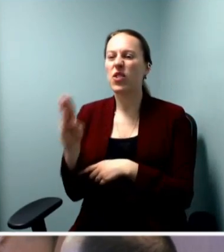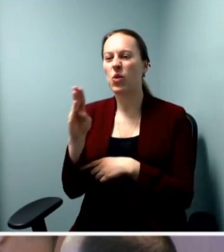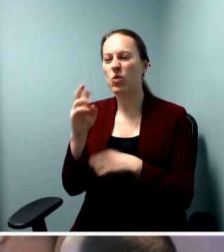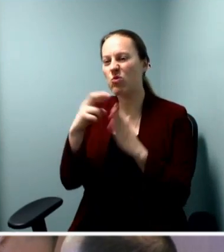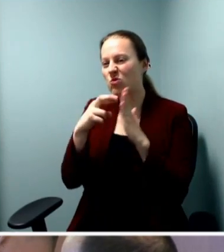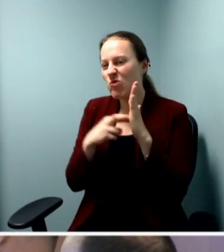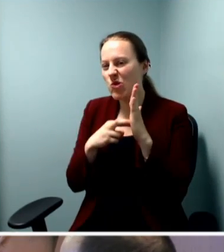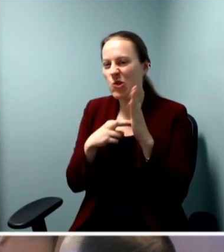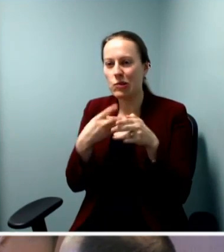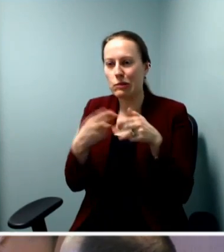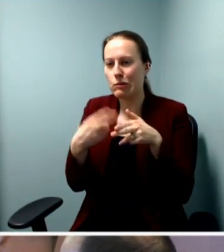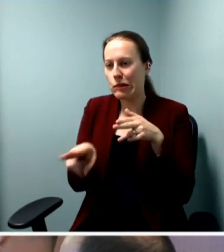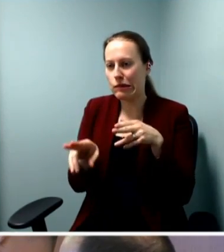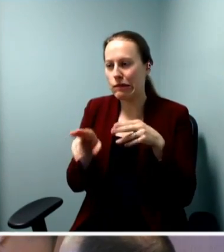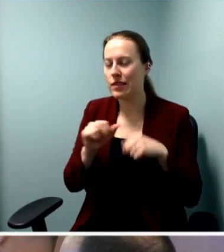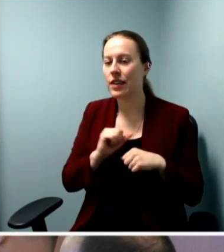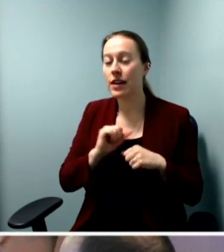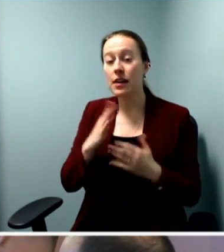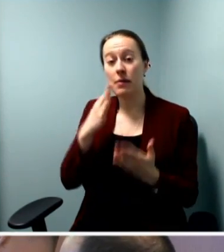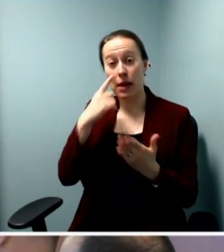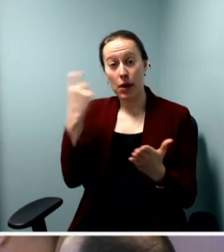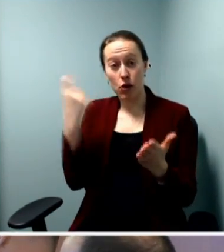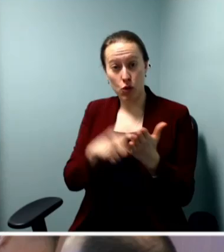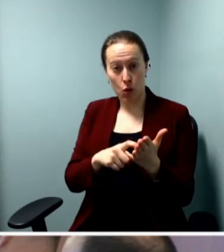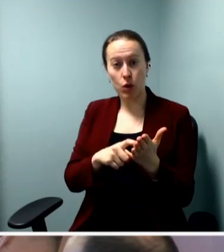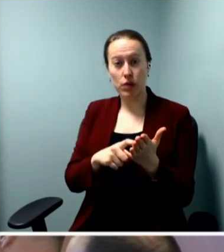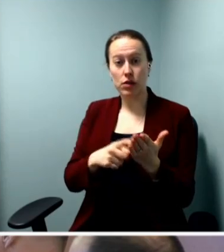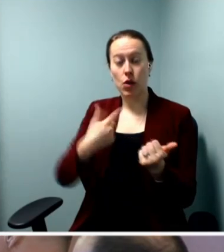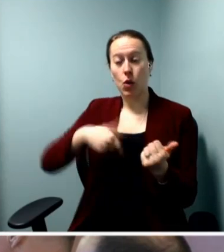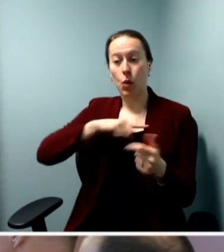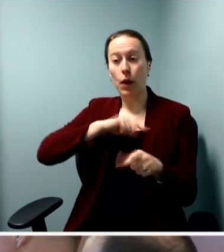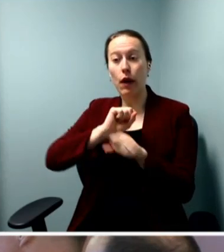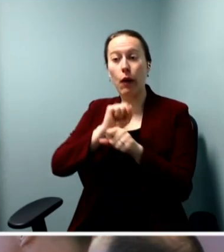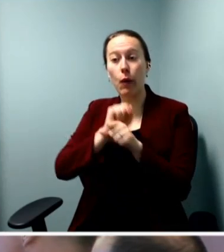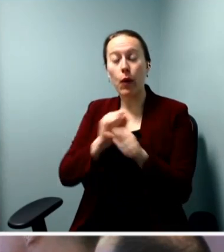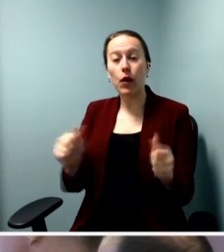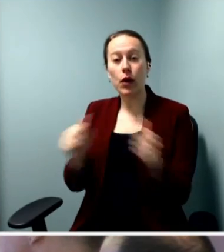First, you may have noticed that we are working with [Tamra]